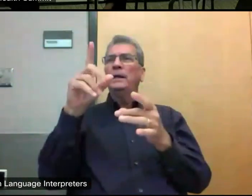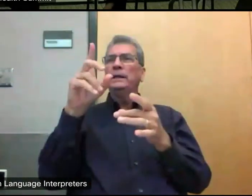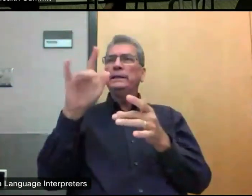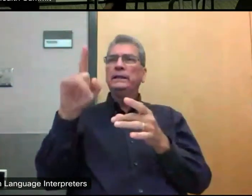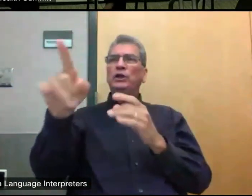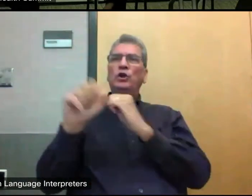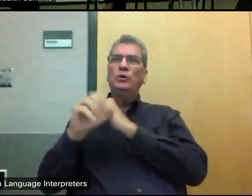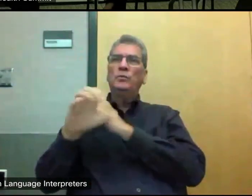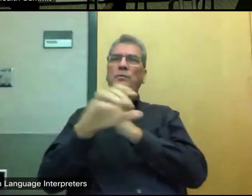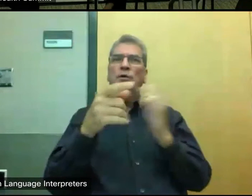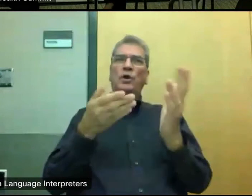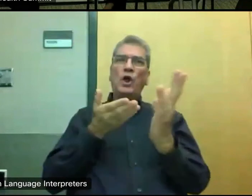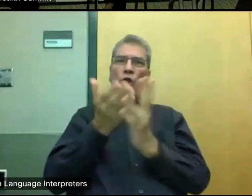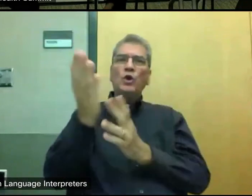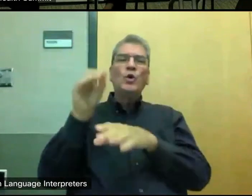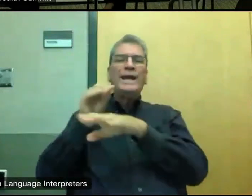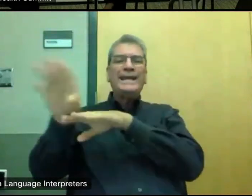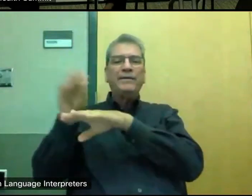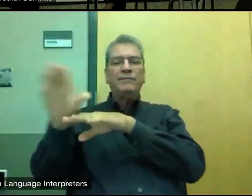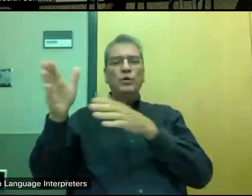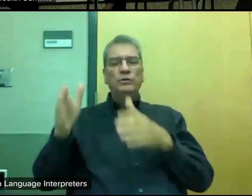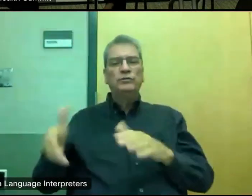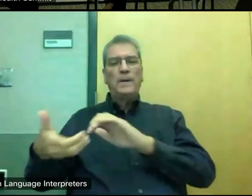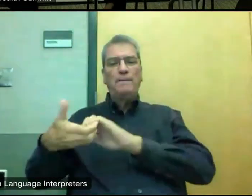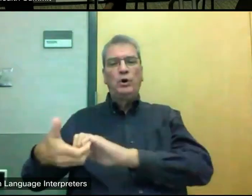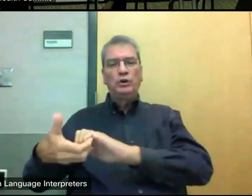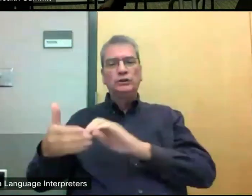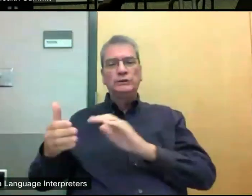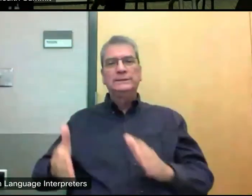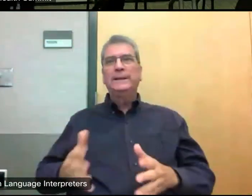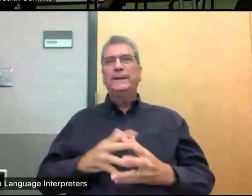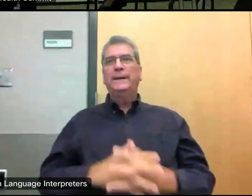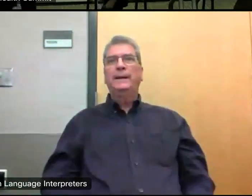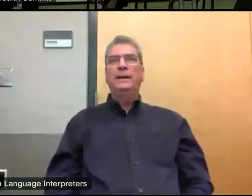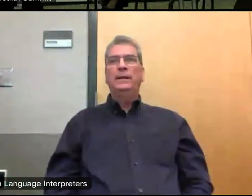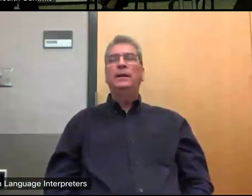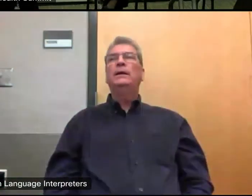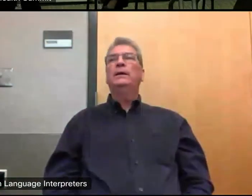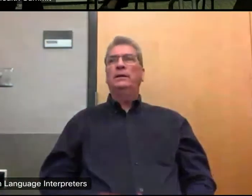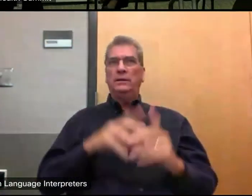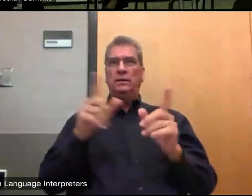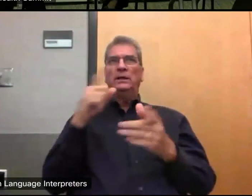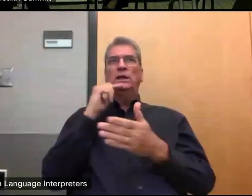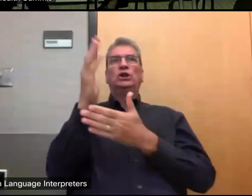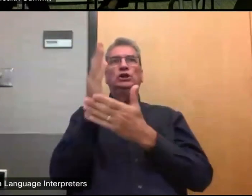Through influencer partnerships. Sure. I know that some of this was just the non